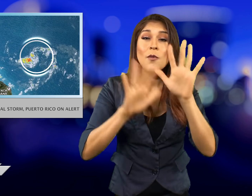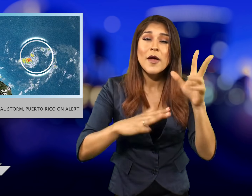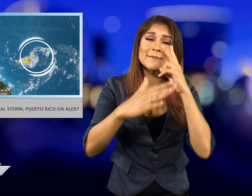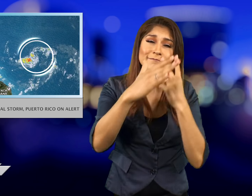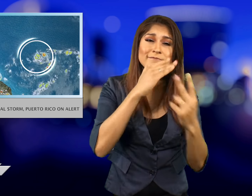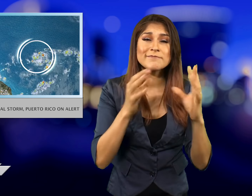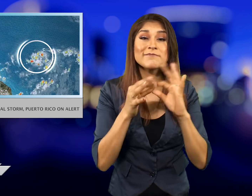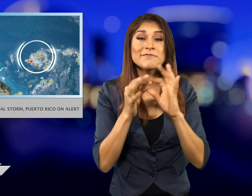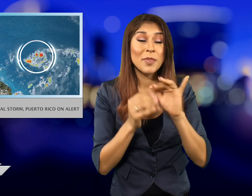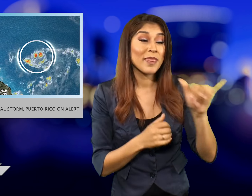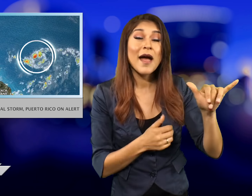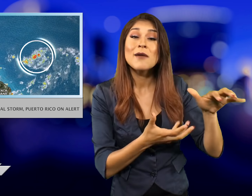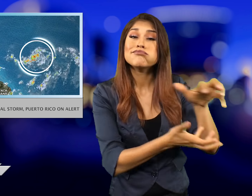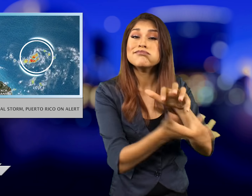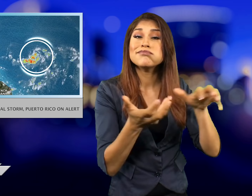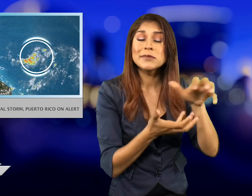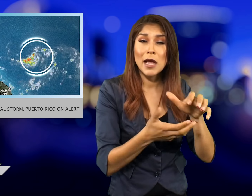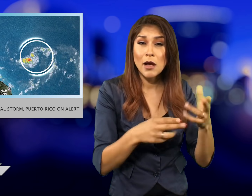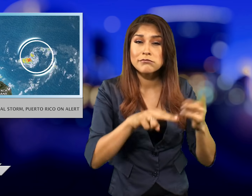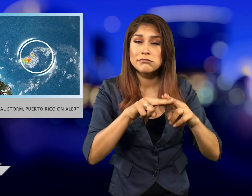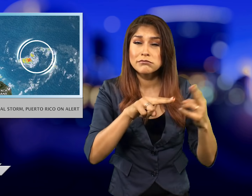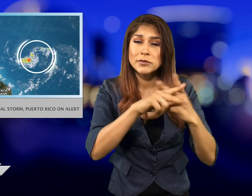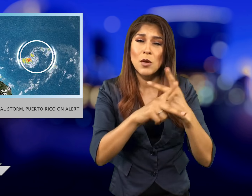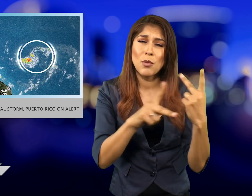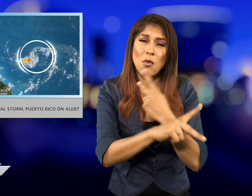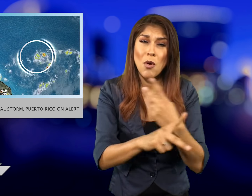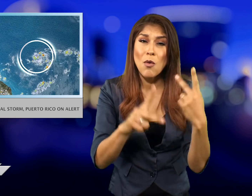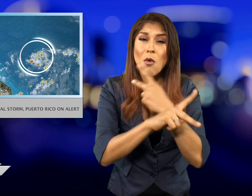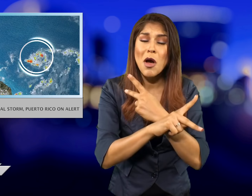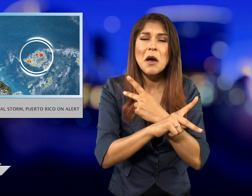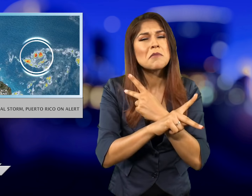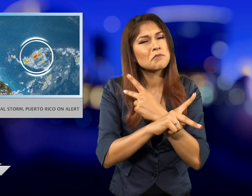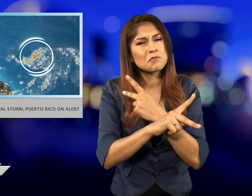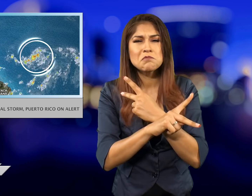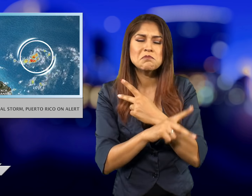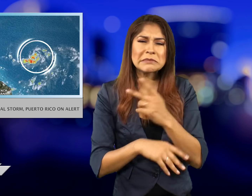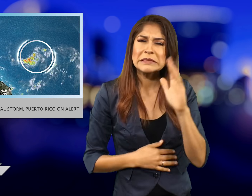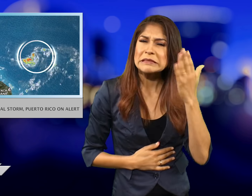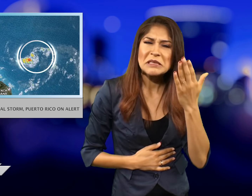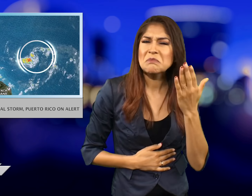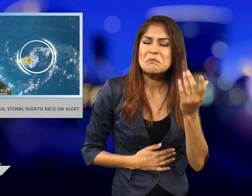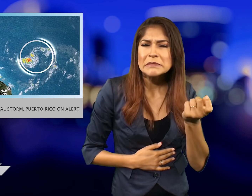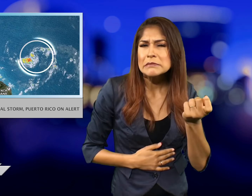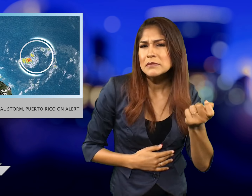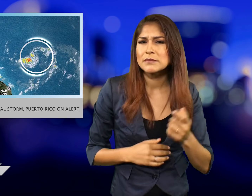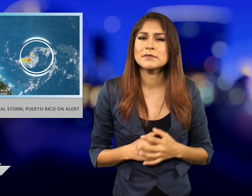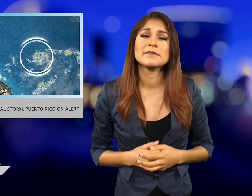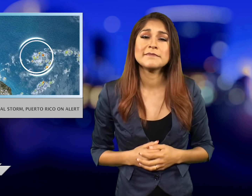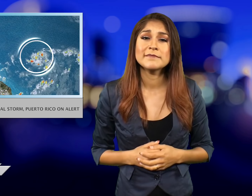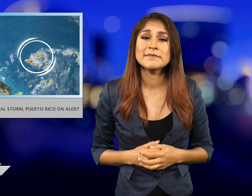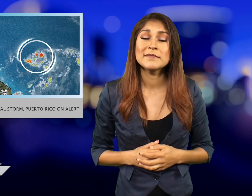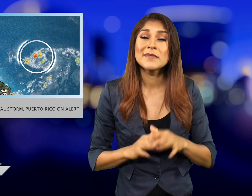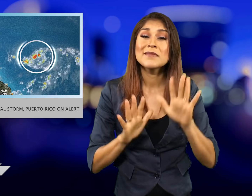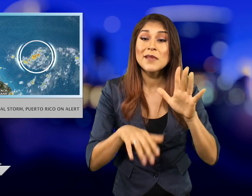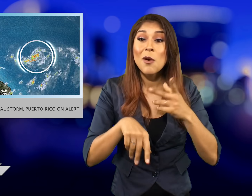Forecasters say its chances of regaining strength are slim.